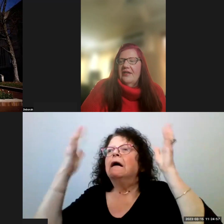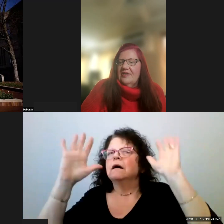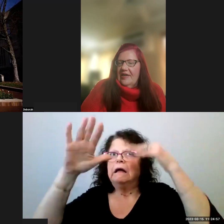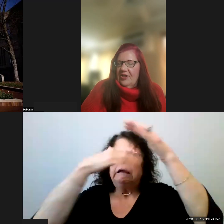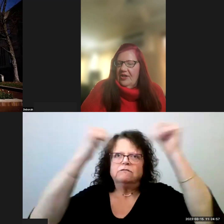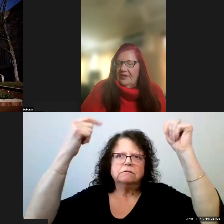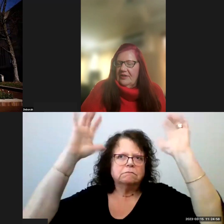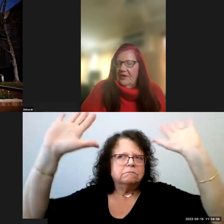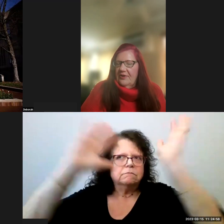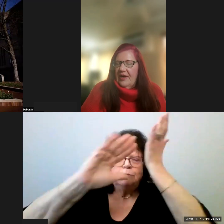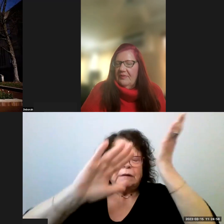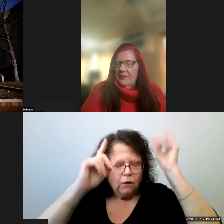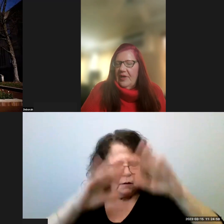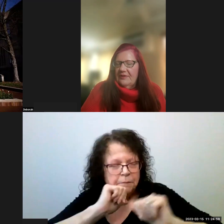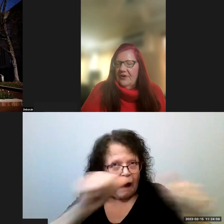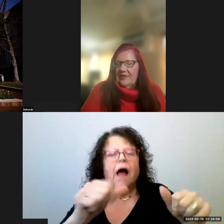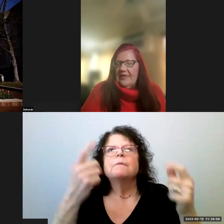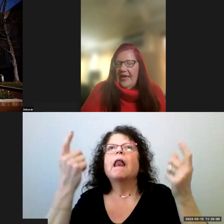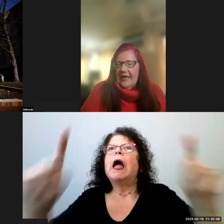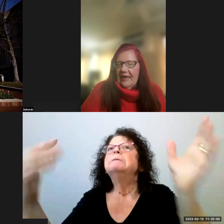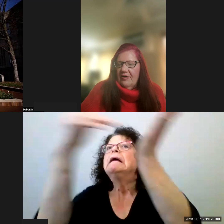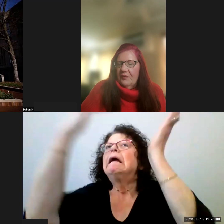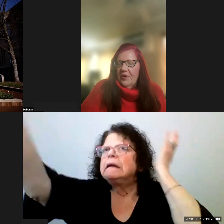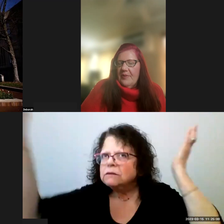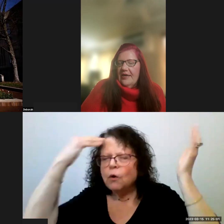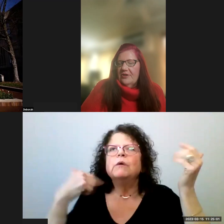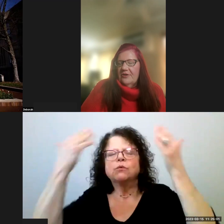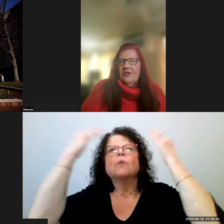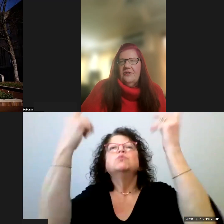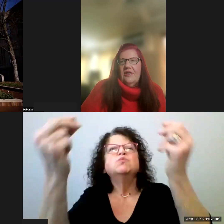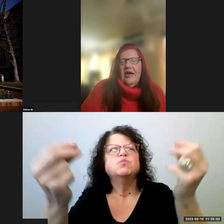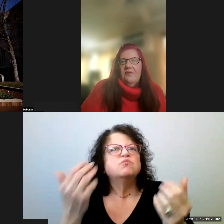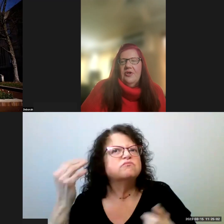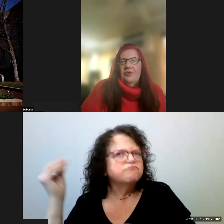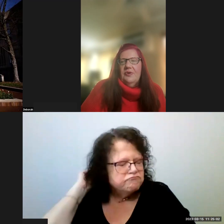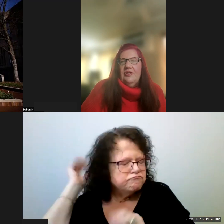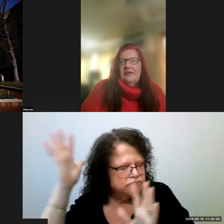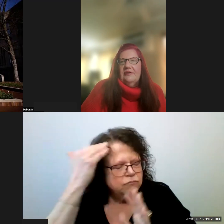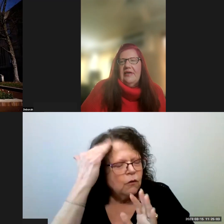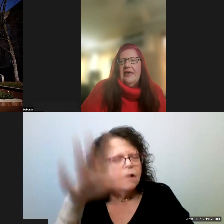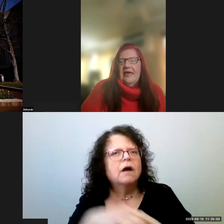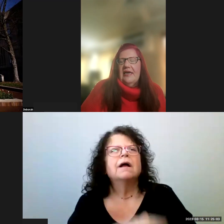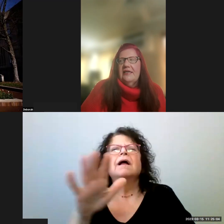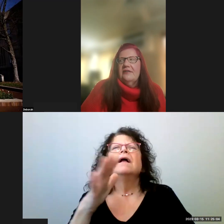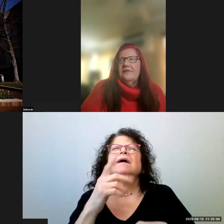side of things, as far as this ending, where my concern start to lie with this ending is